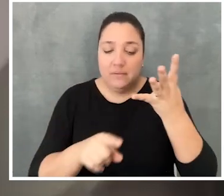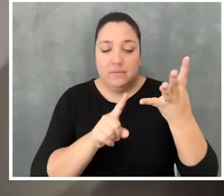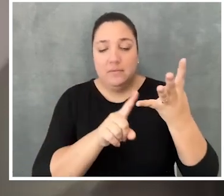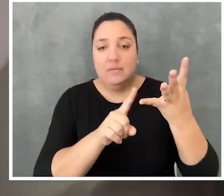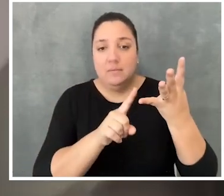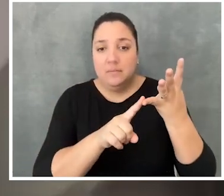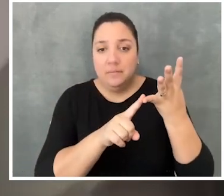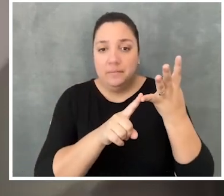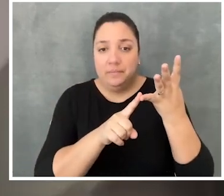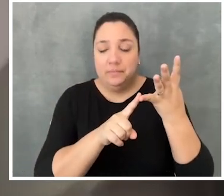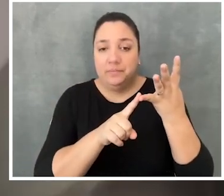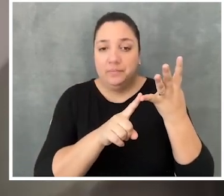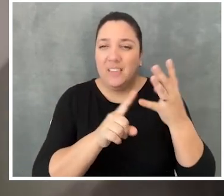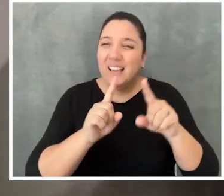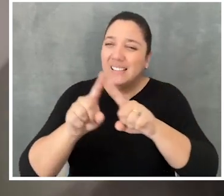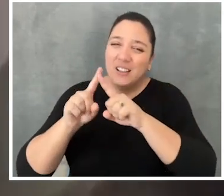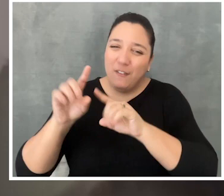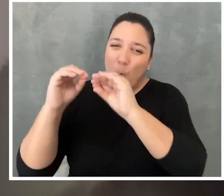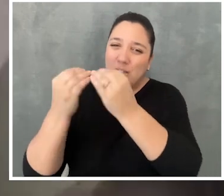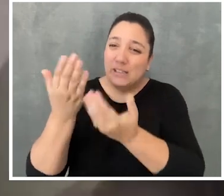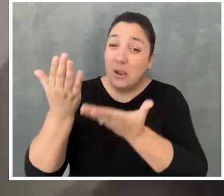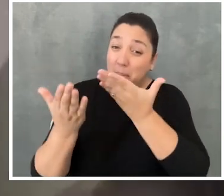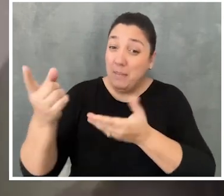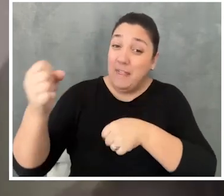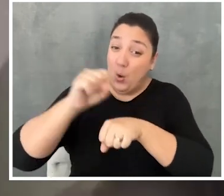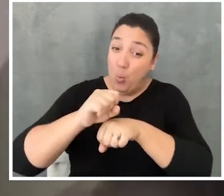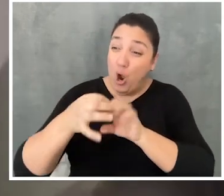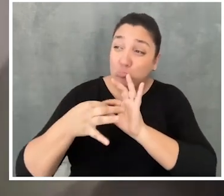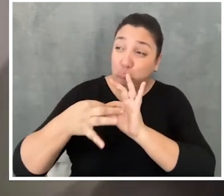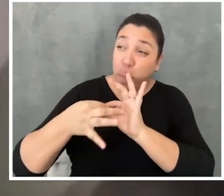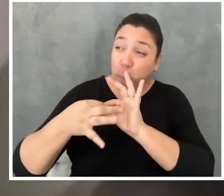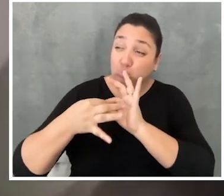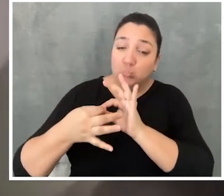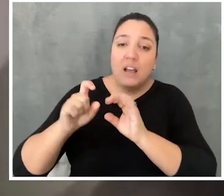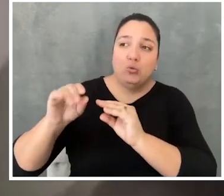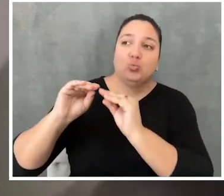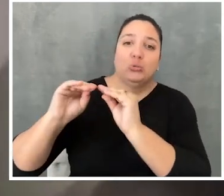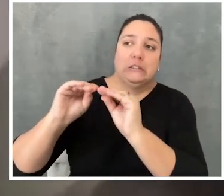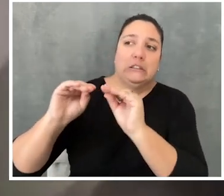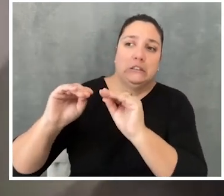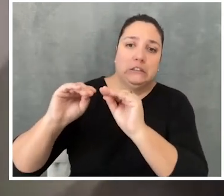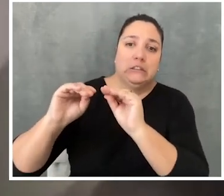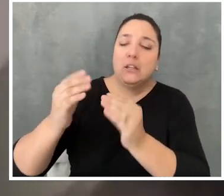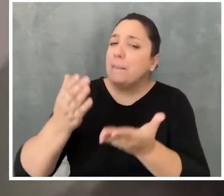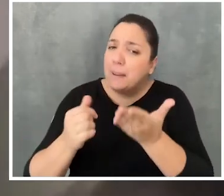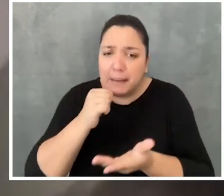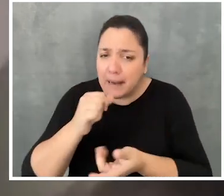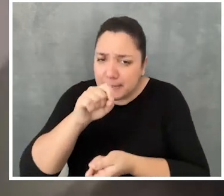educating organizations that work at our intersection, but not specifically on disability such